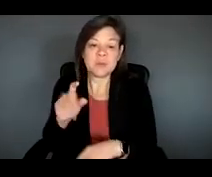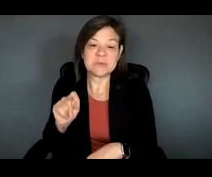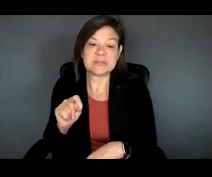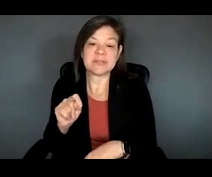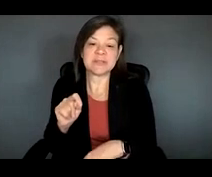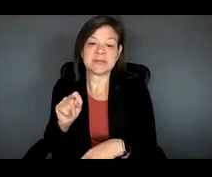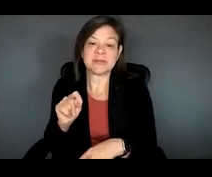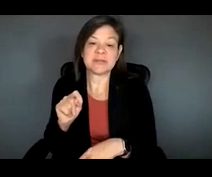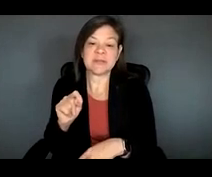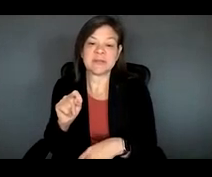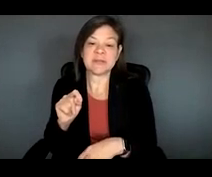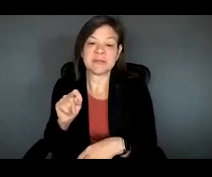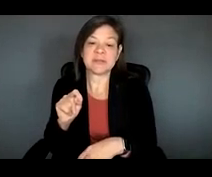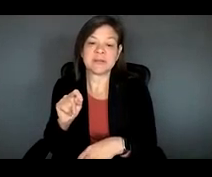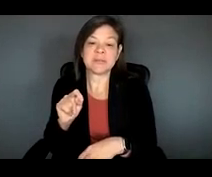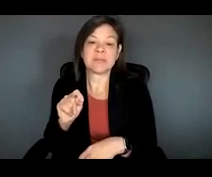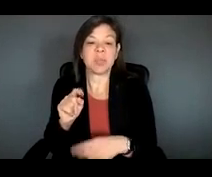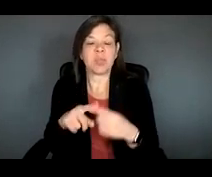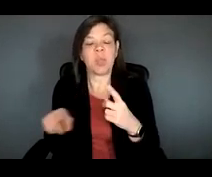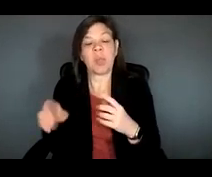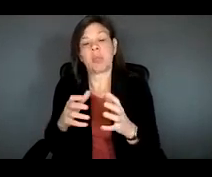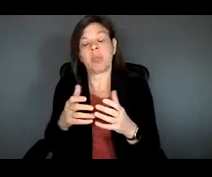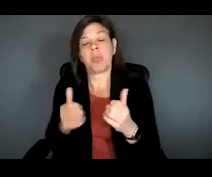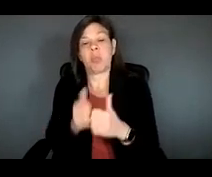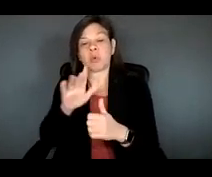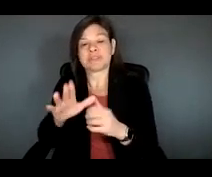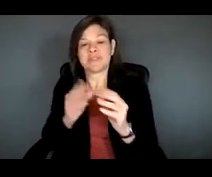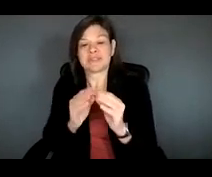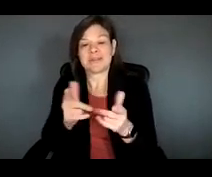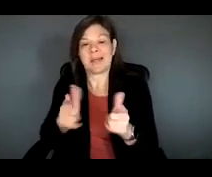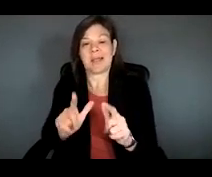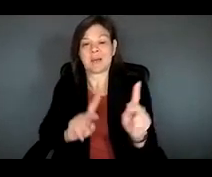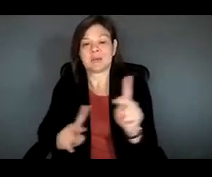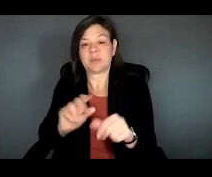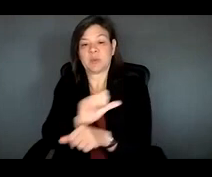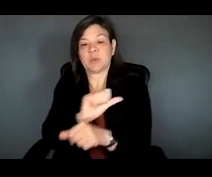the session will be allowing people to work through that hands-on activity.